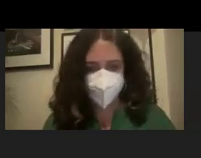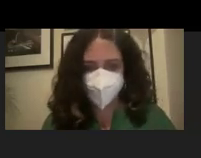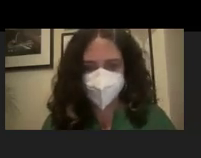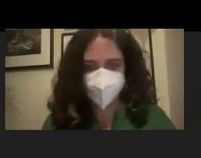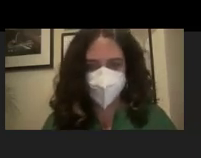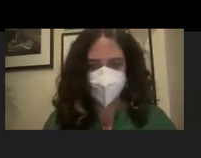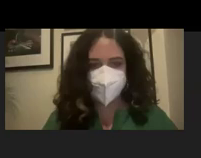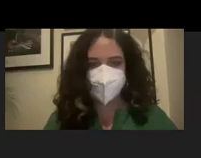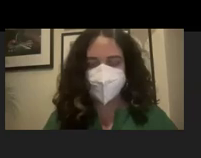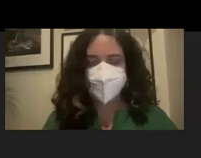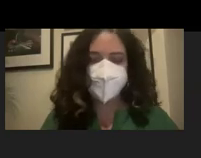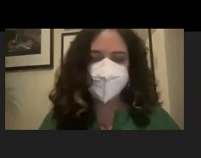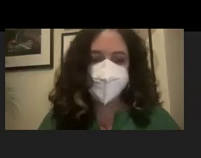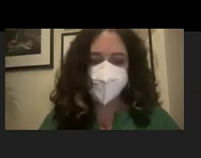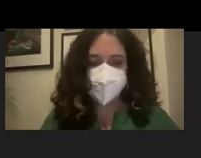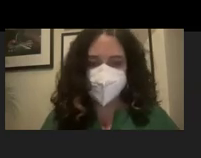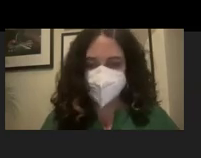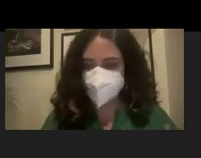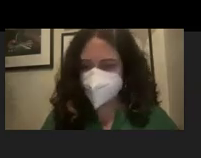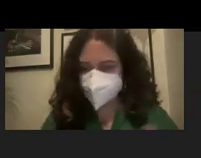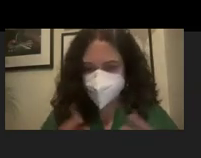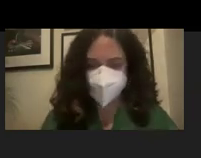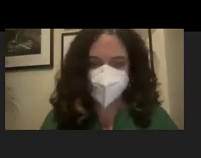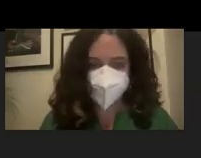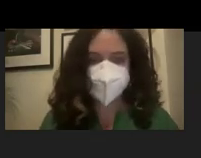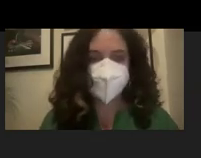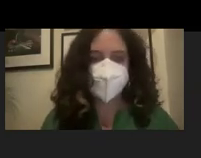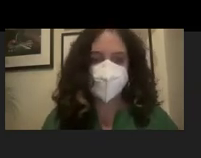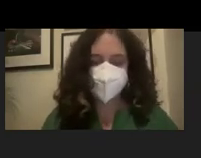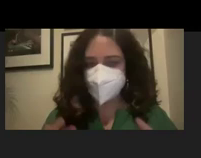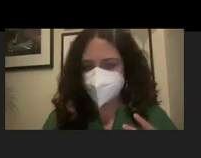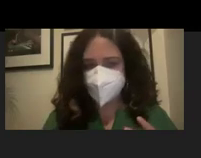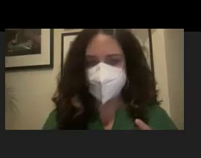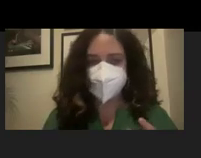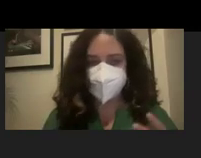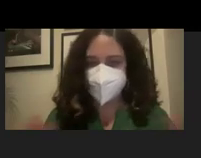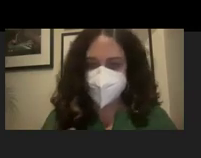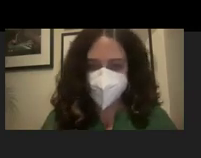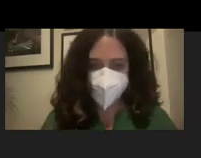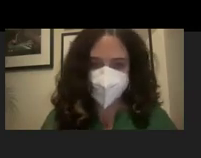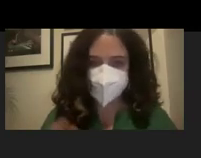this part of the political grounding Eugenics fundamentally says that there are superior and